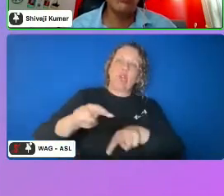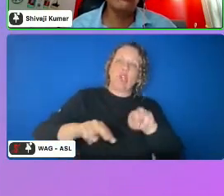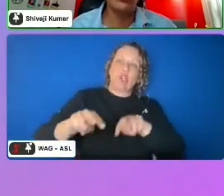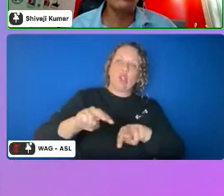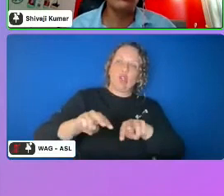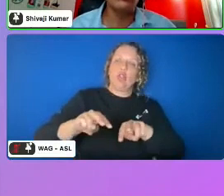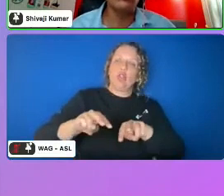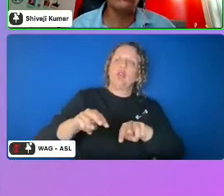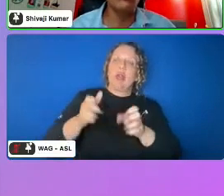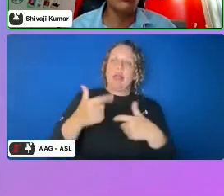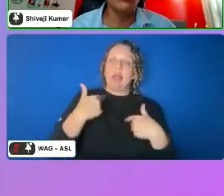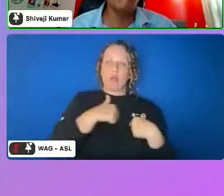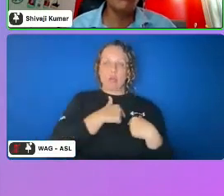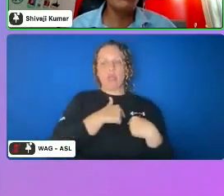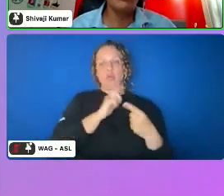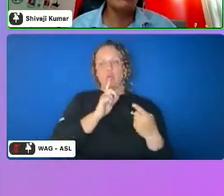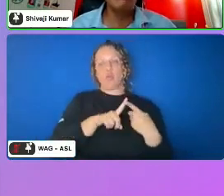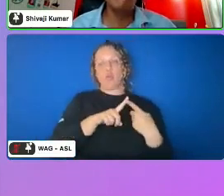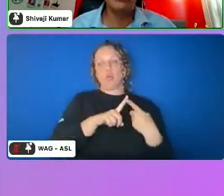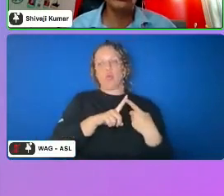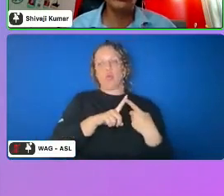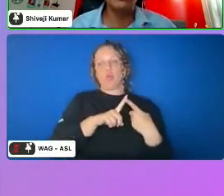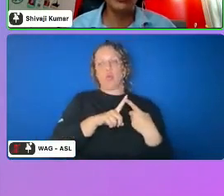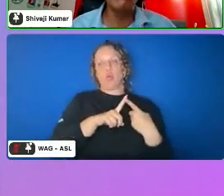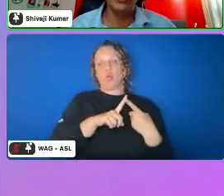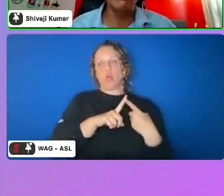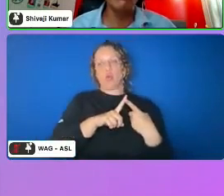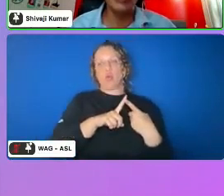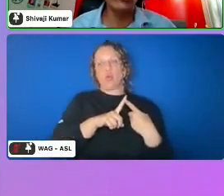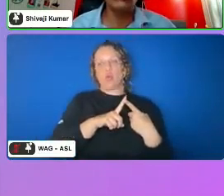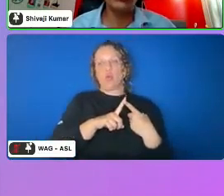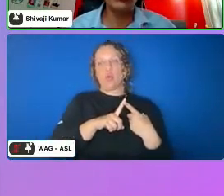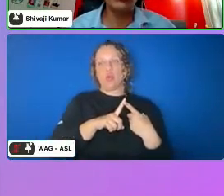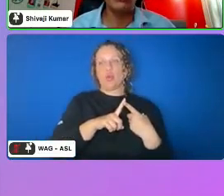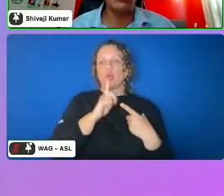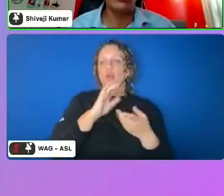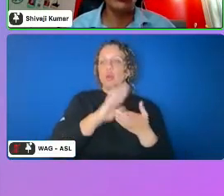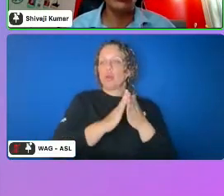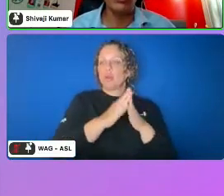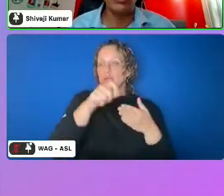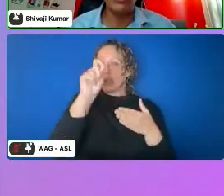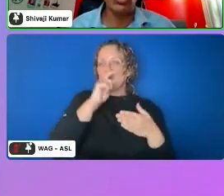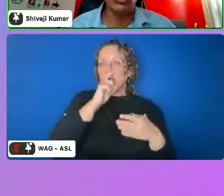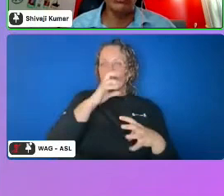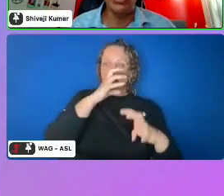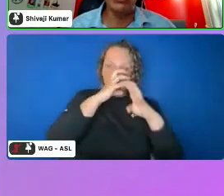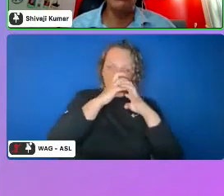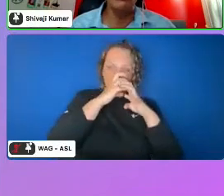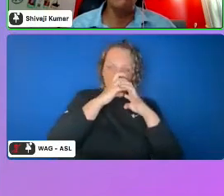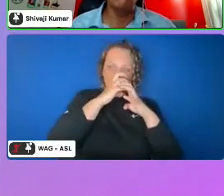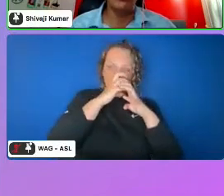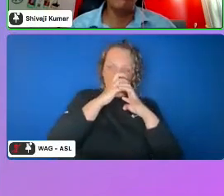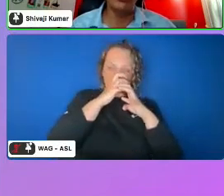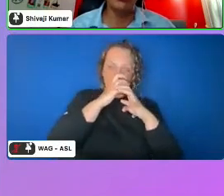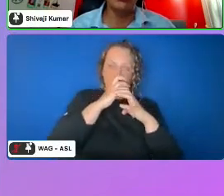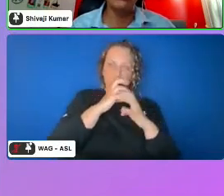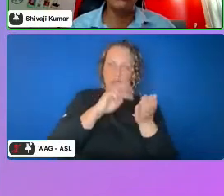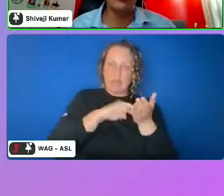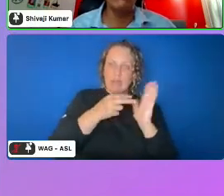and allows us to meet our definition of done. We have a very strict definition of done for a product.